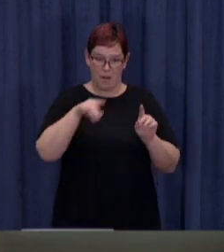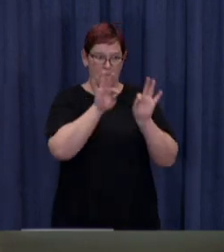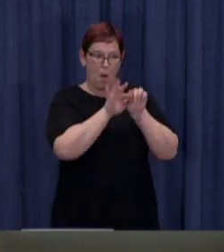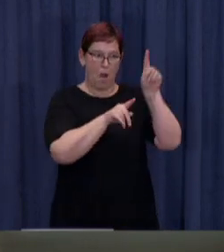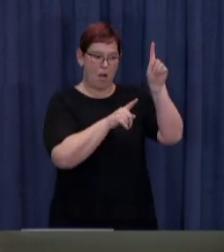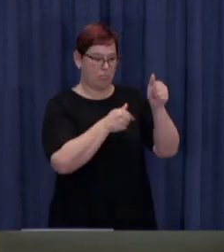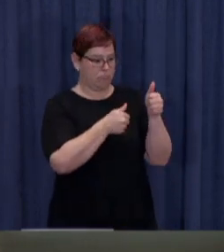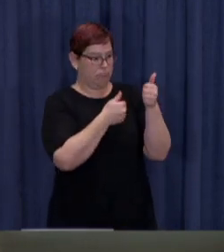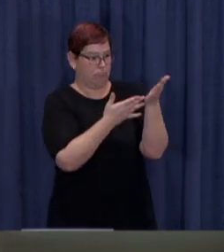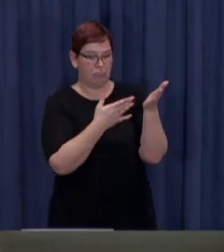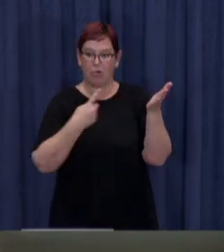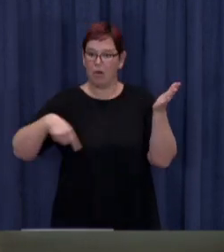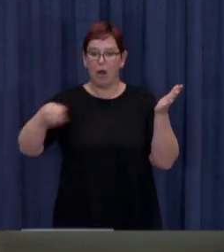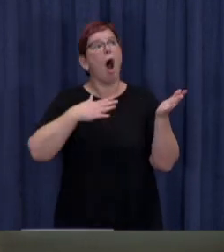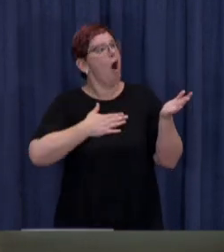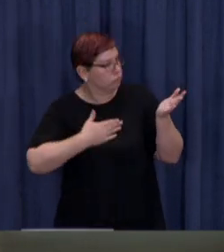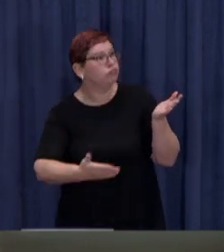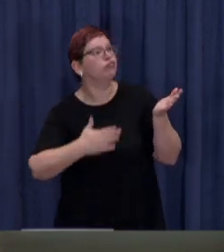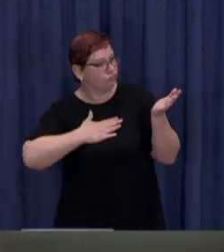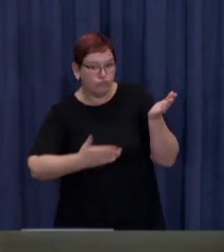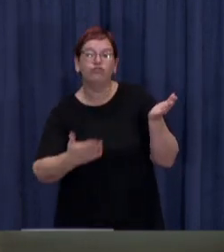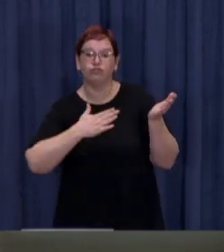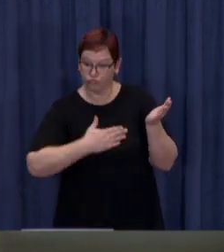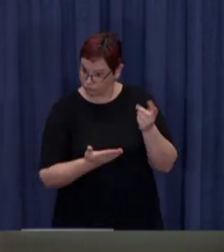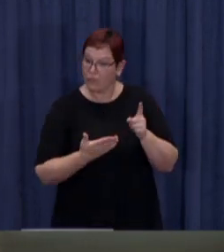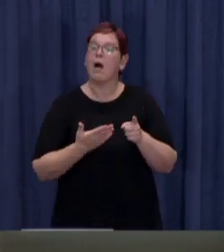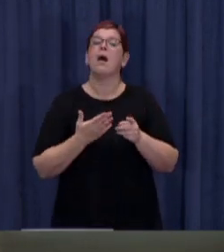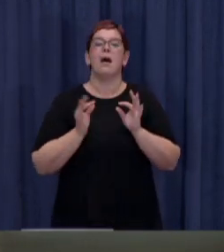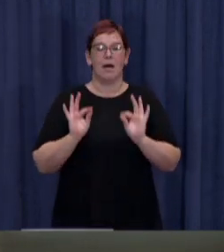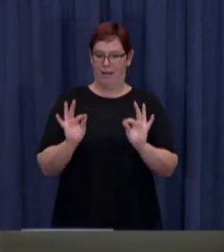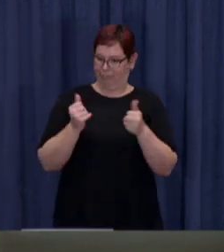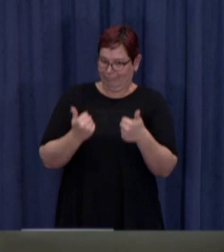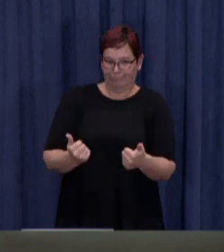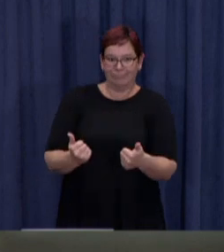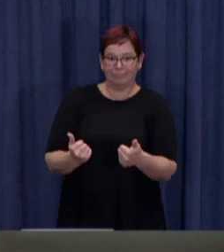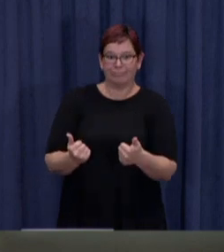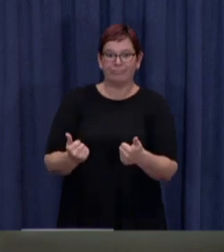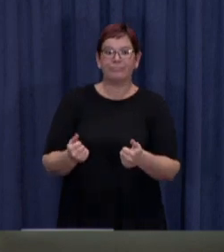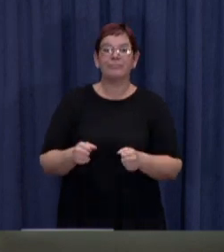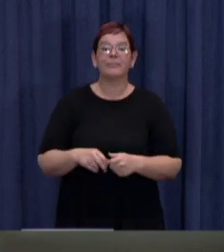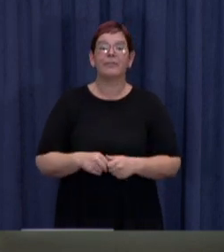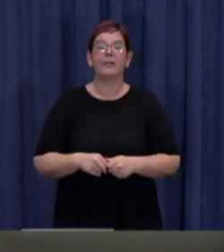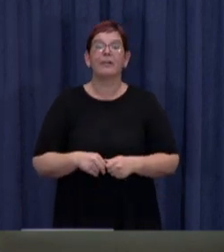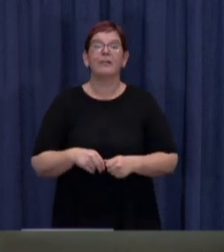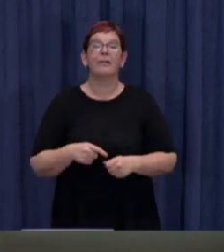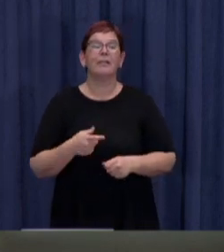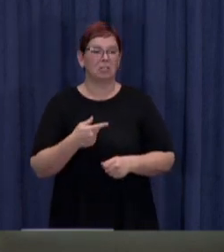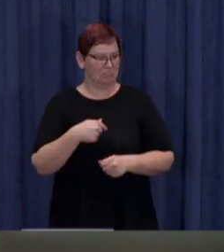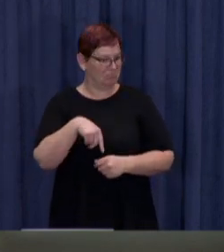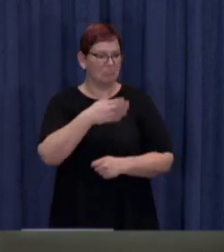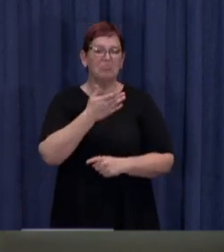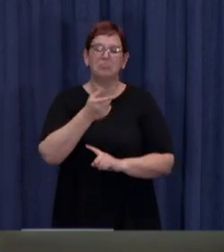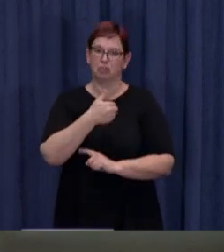surveying activity that went on after that to determine compliance with that and I think that you would find that just our feelings were so strong about